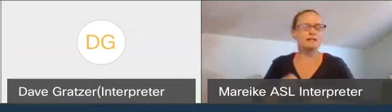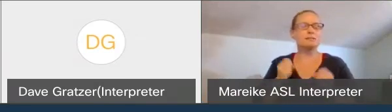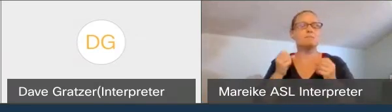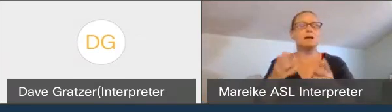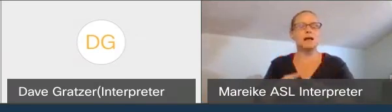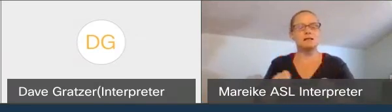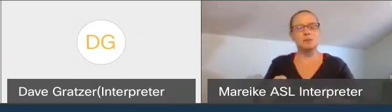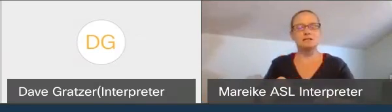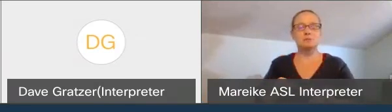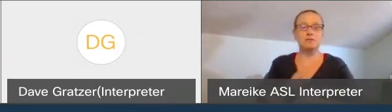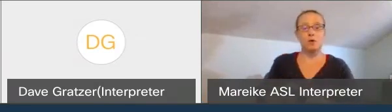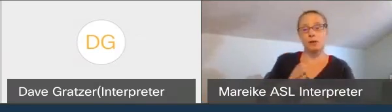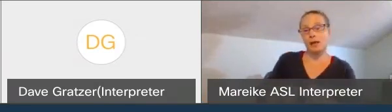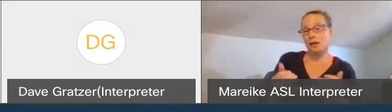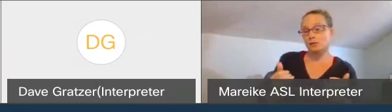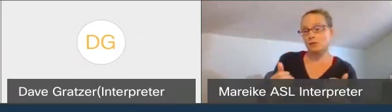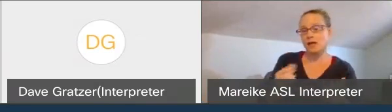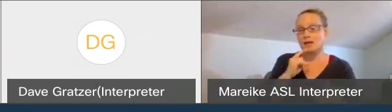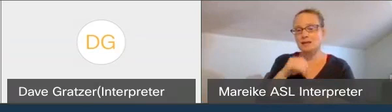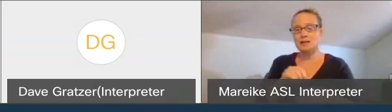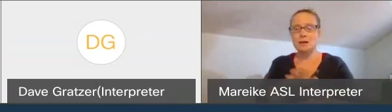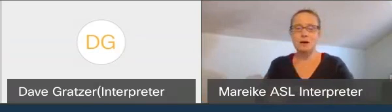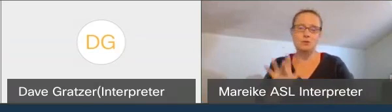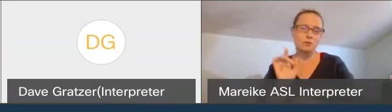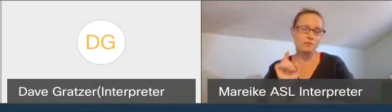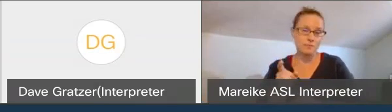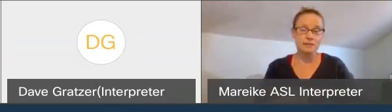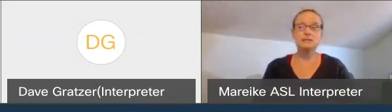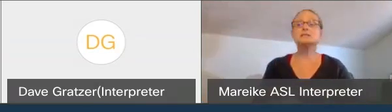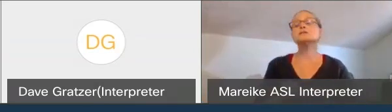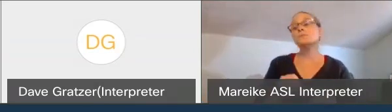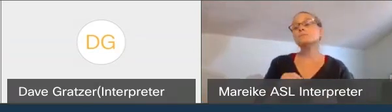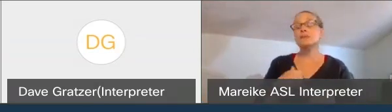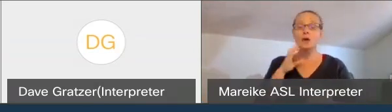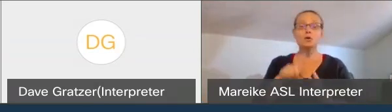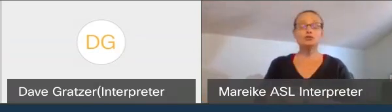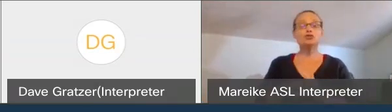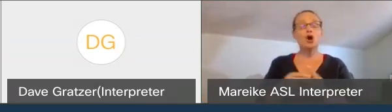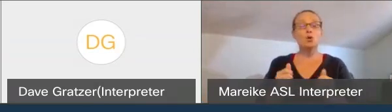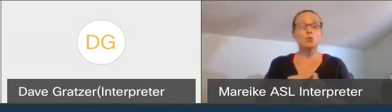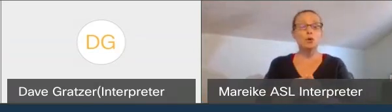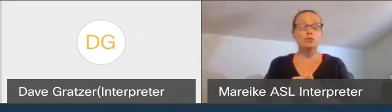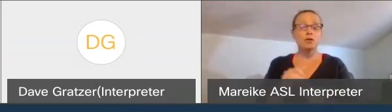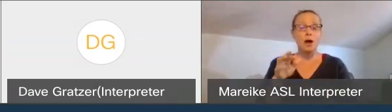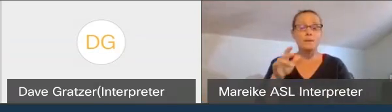before we end today in about 25 minutes. So, I--I'll start with, um--